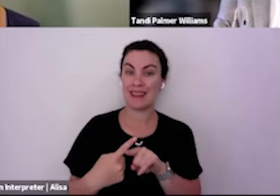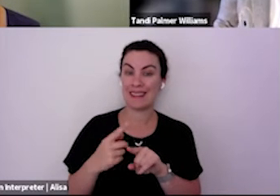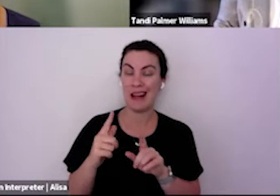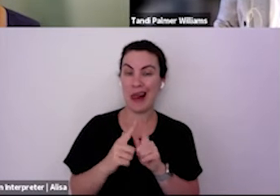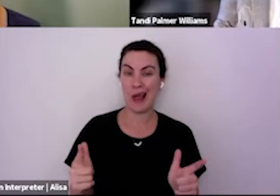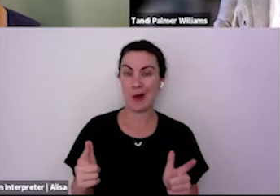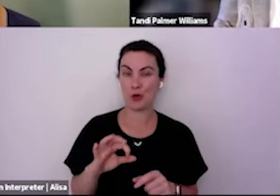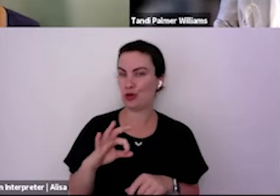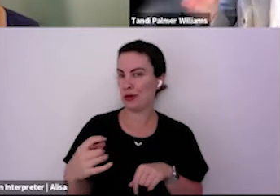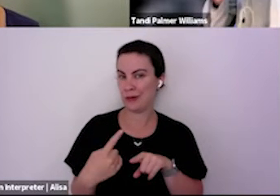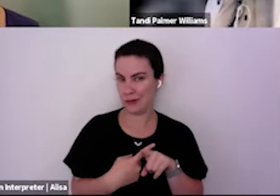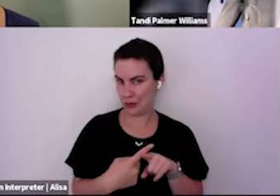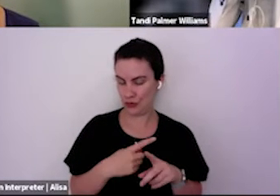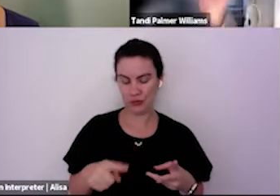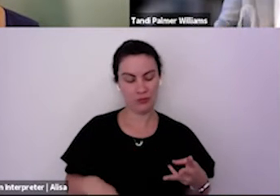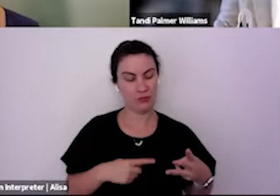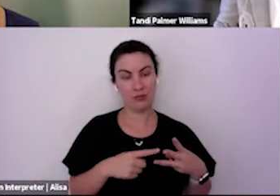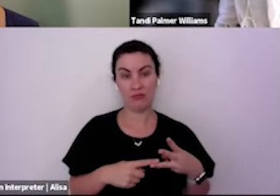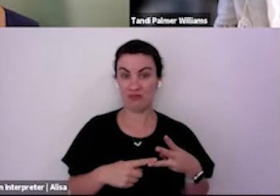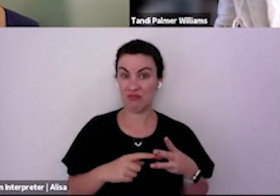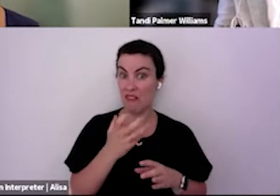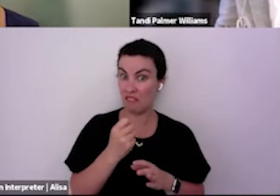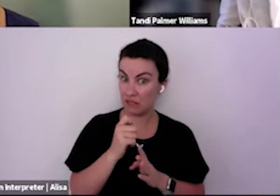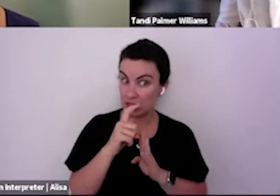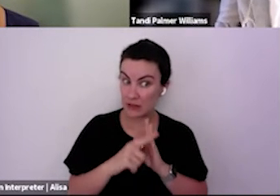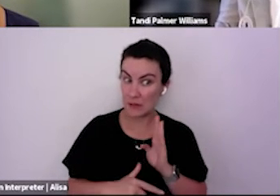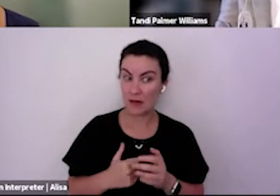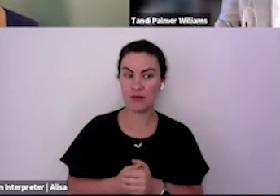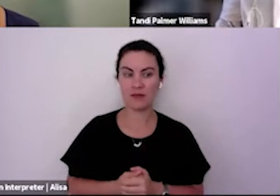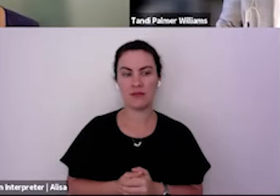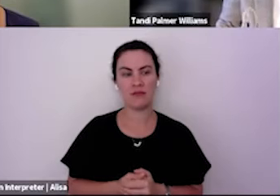Also more likely to earn a proportion of their income from creating art themselves.